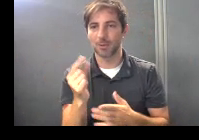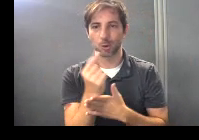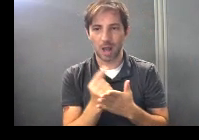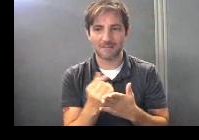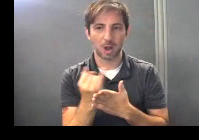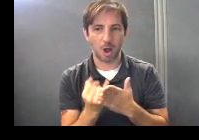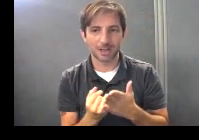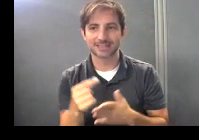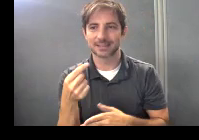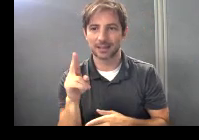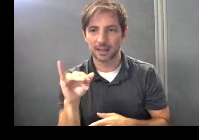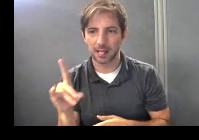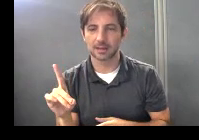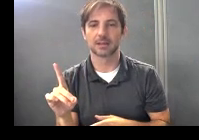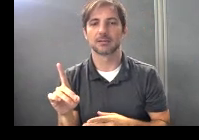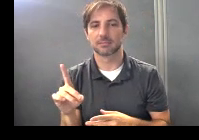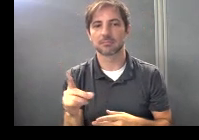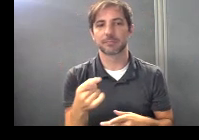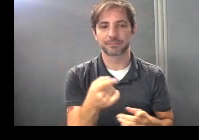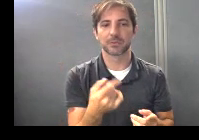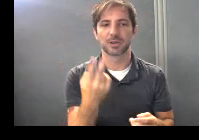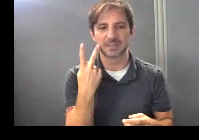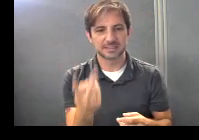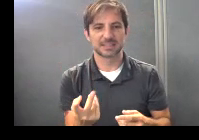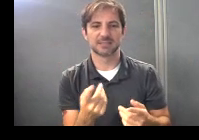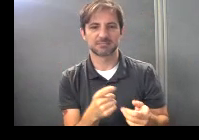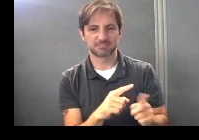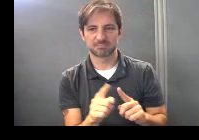YOU HAVE PROBABLY SEEN THE IMAGES, ENCOUNTERED THEM.